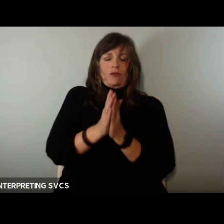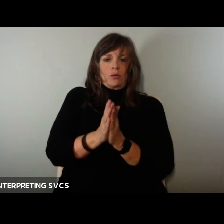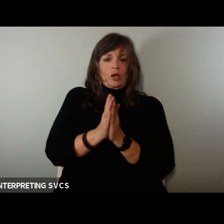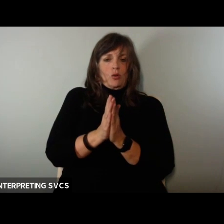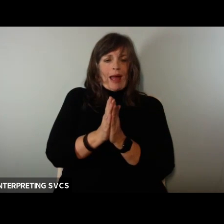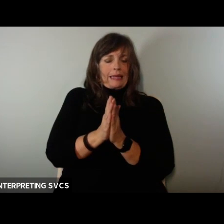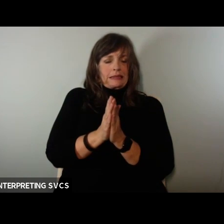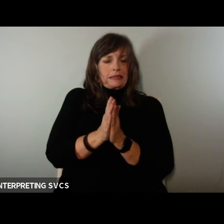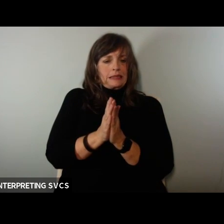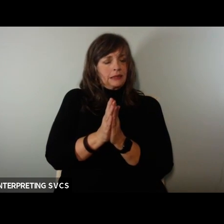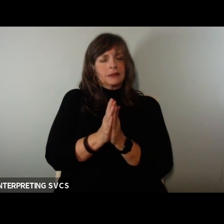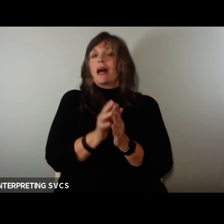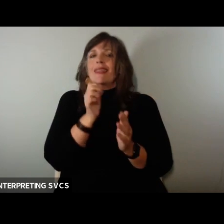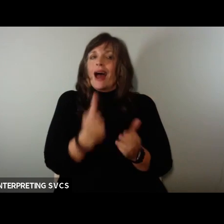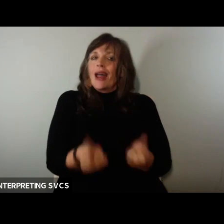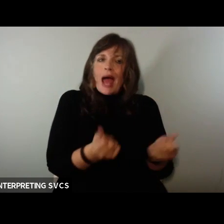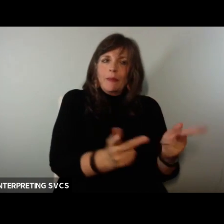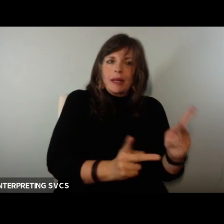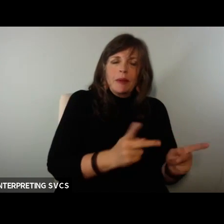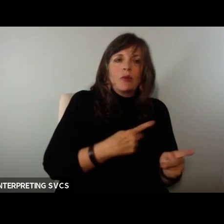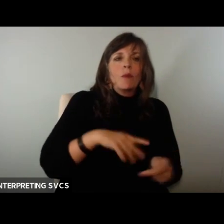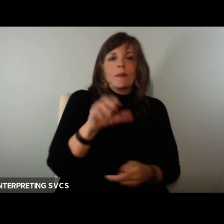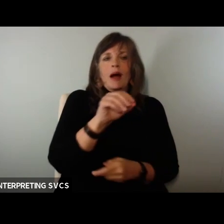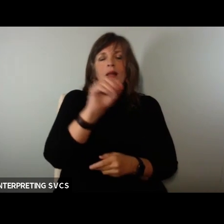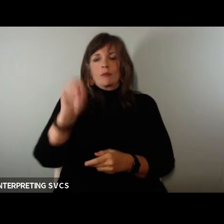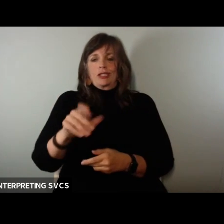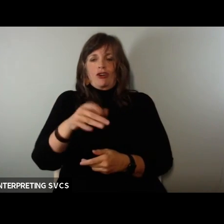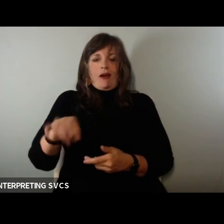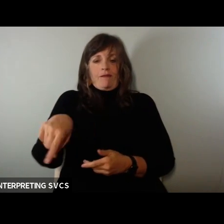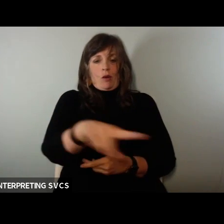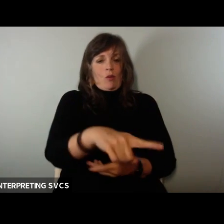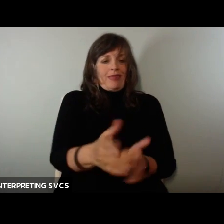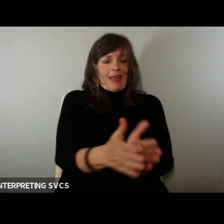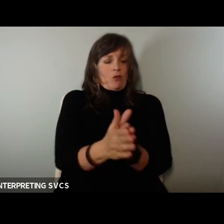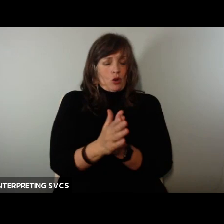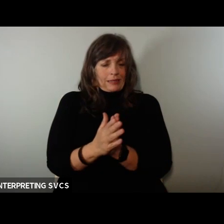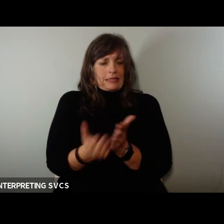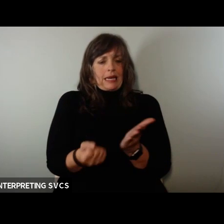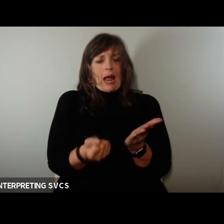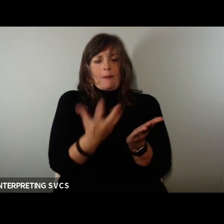but percentage of what was requested. We're seeing requests anywhere from $50 to $15,000.